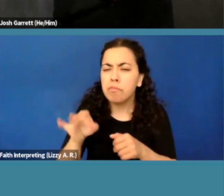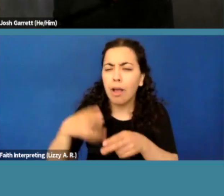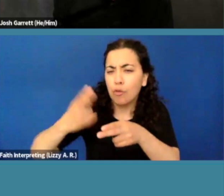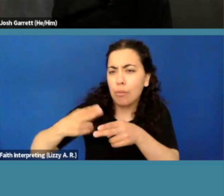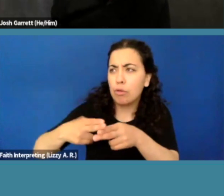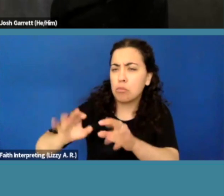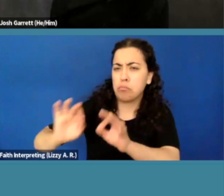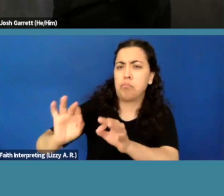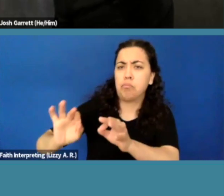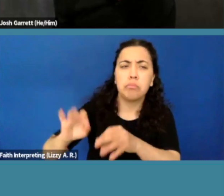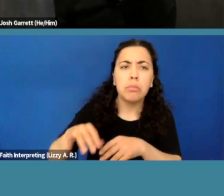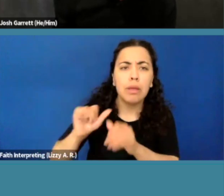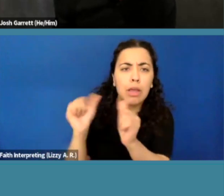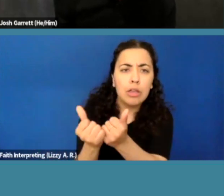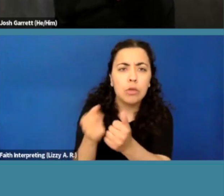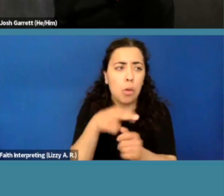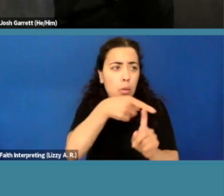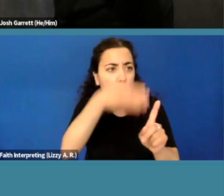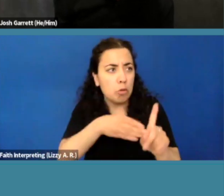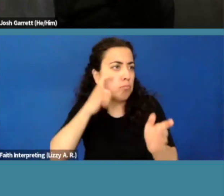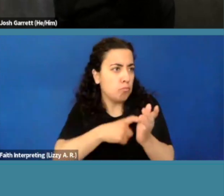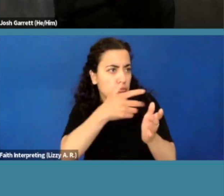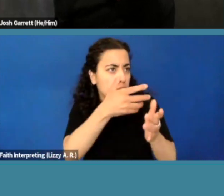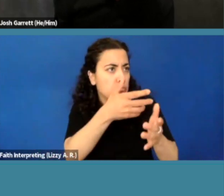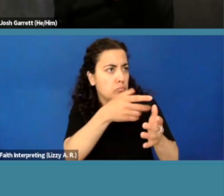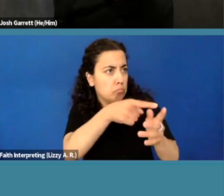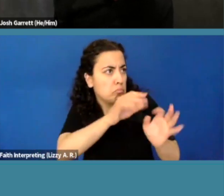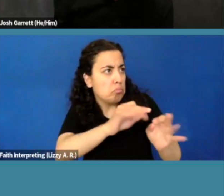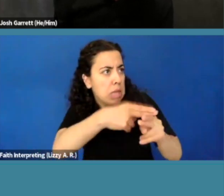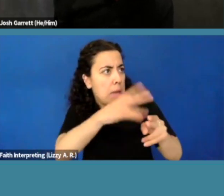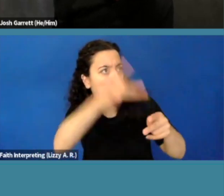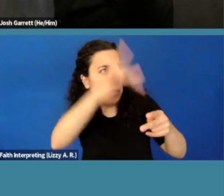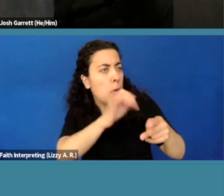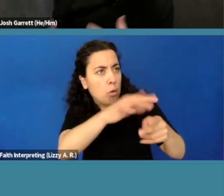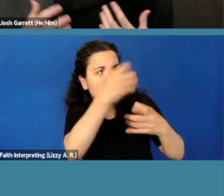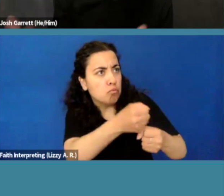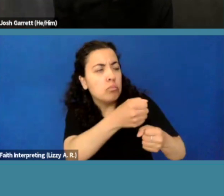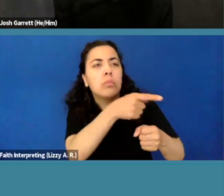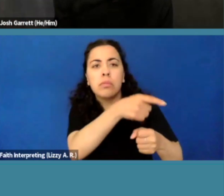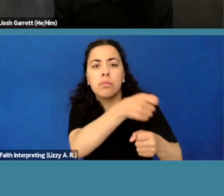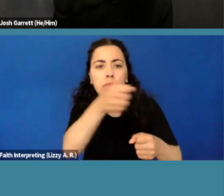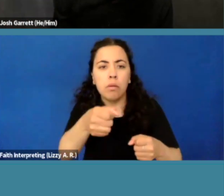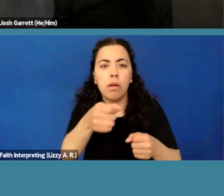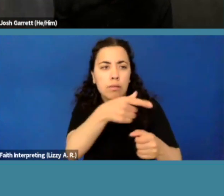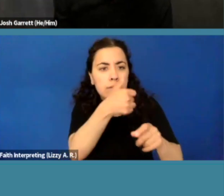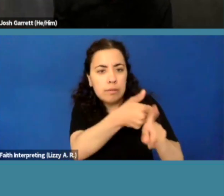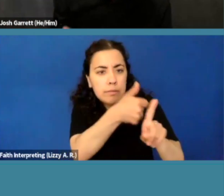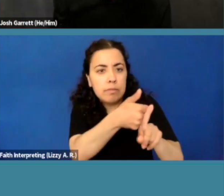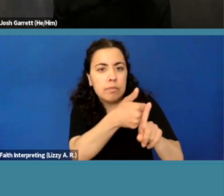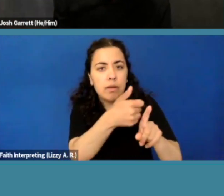individual for interpreting, captioning, and AD, and then you can rely on them as experts to educate you in the best practices and set up